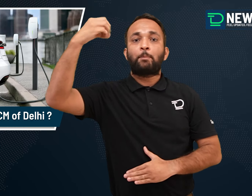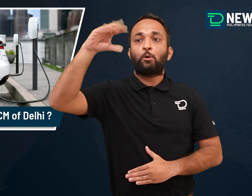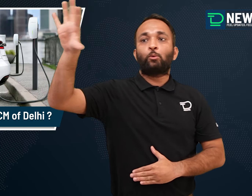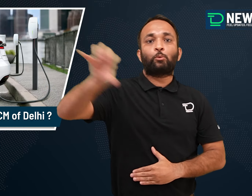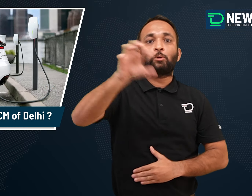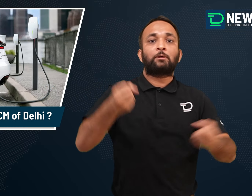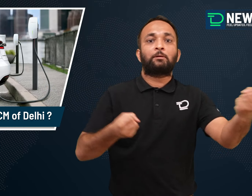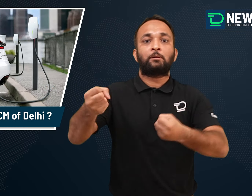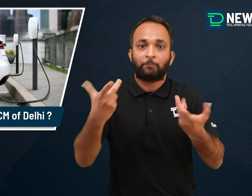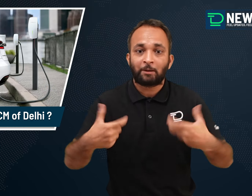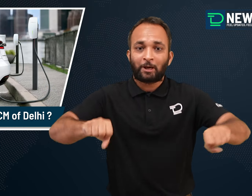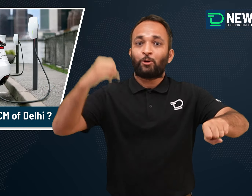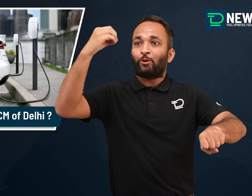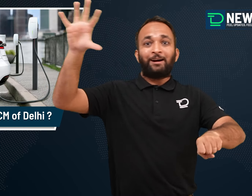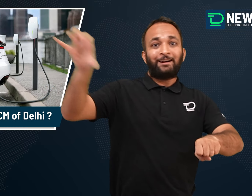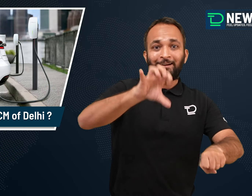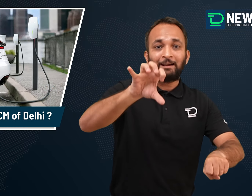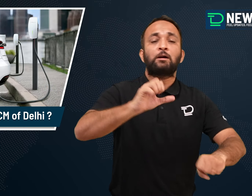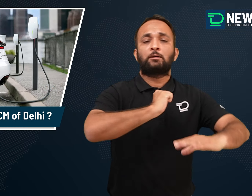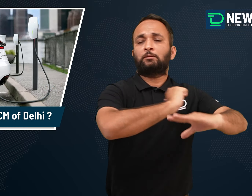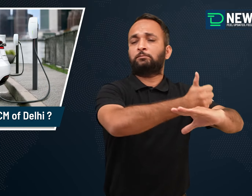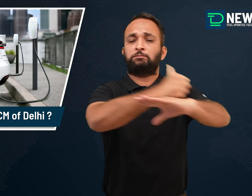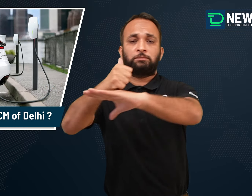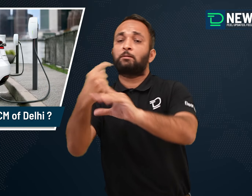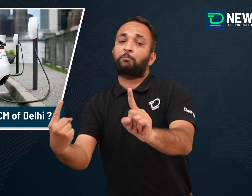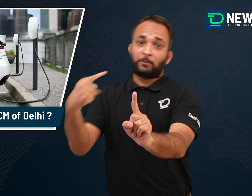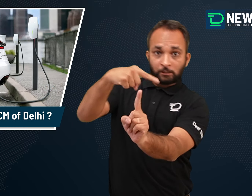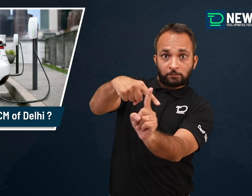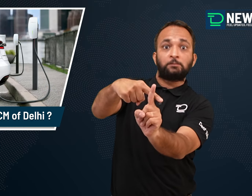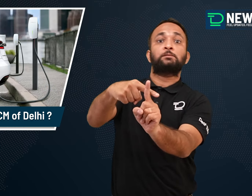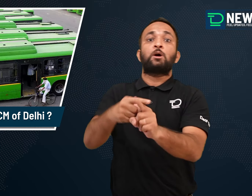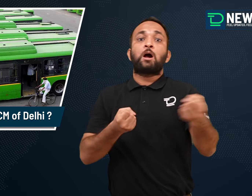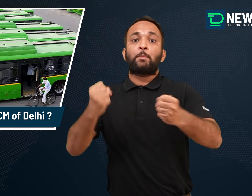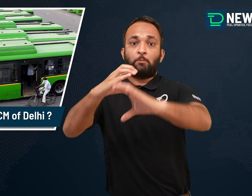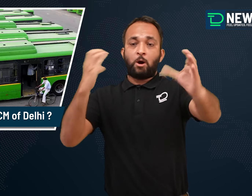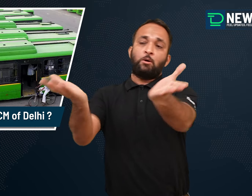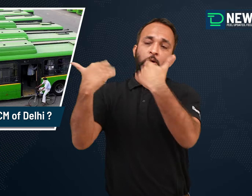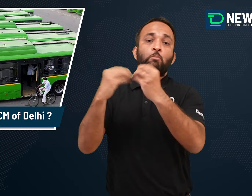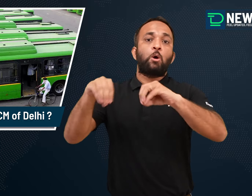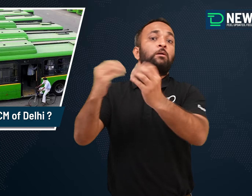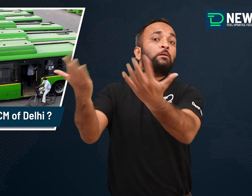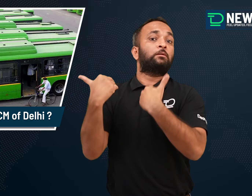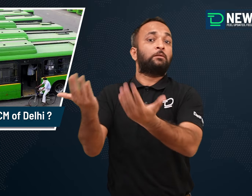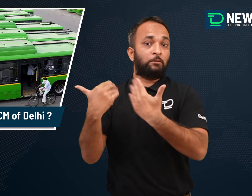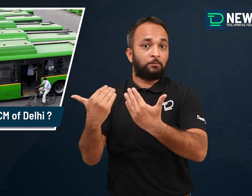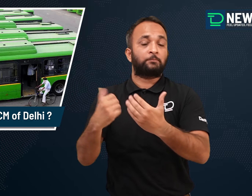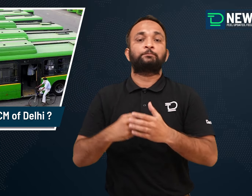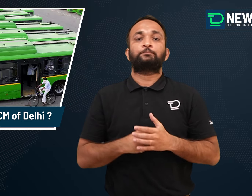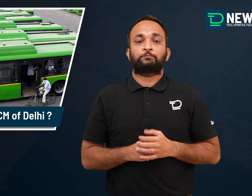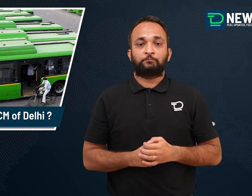like the introduction of electric vehicles and the expansion of bus service.